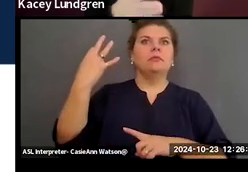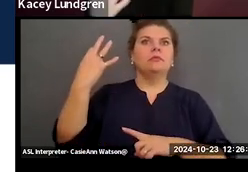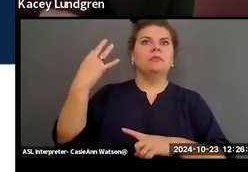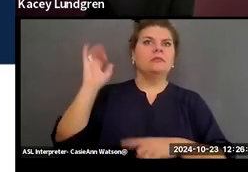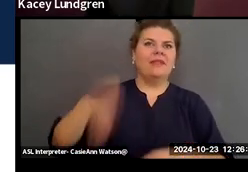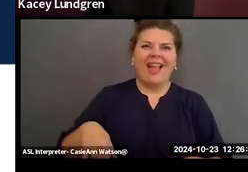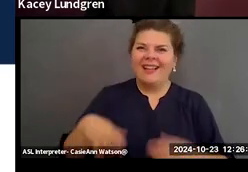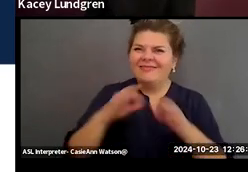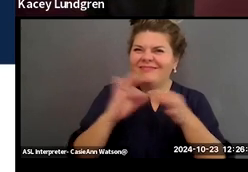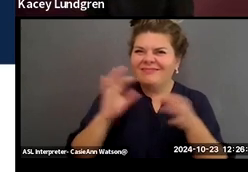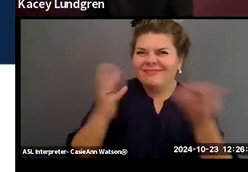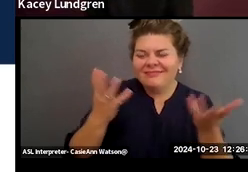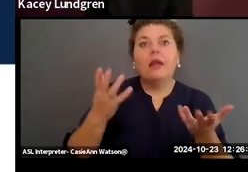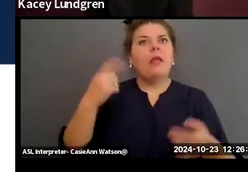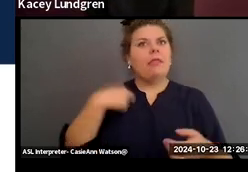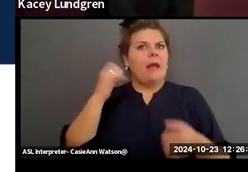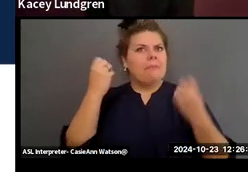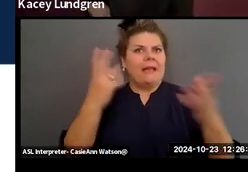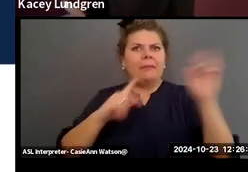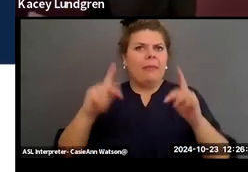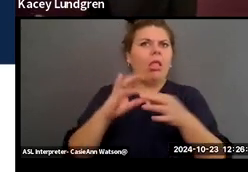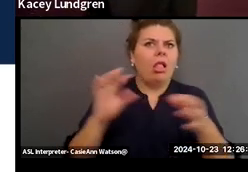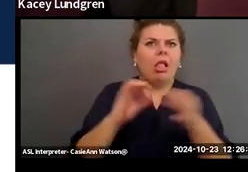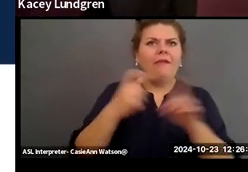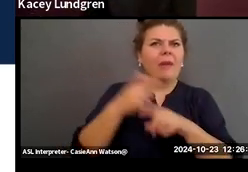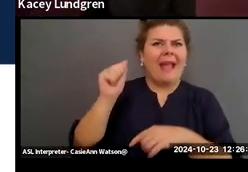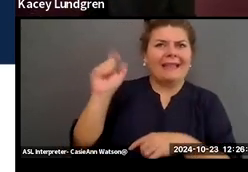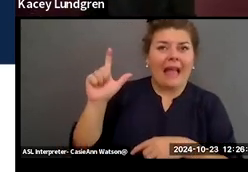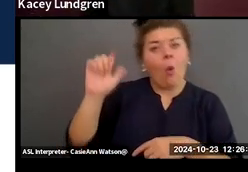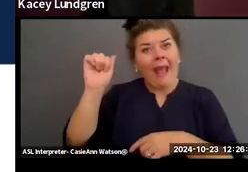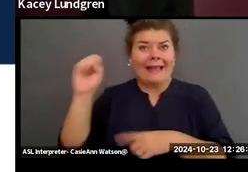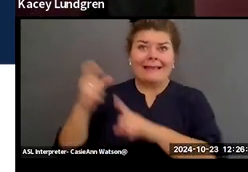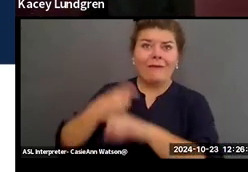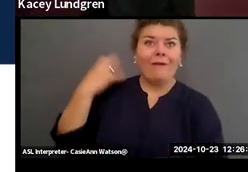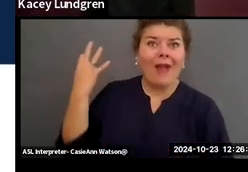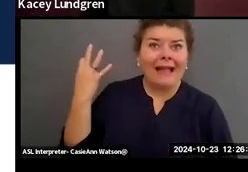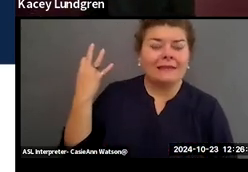And that's what you often hear about ASL, is that it came from France. Well, it's true.